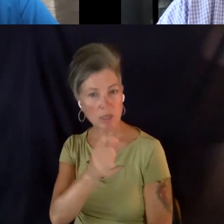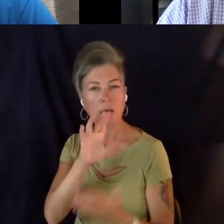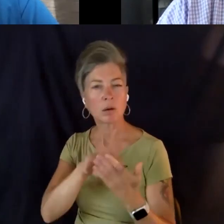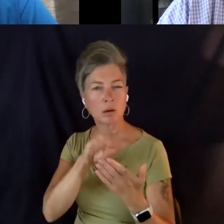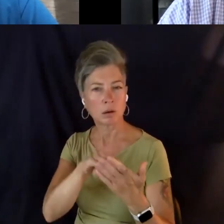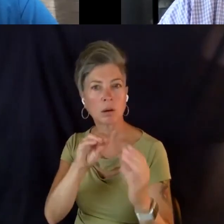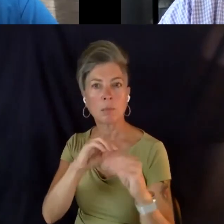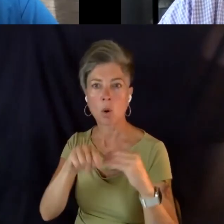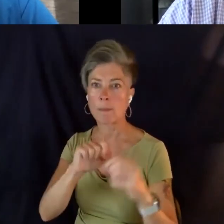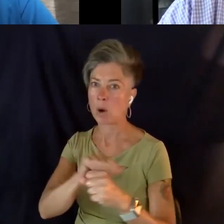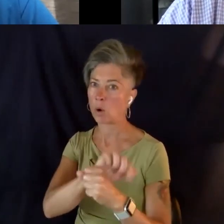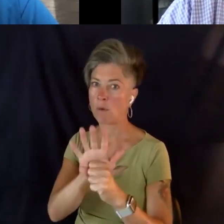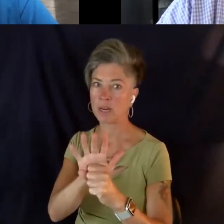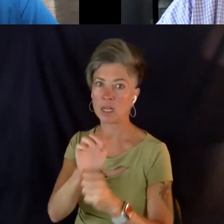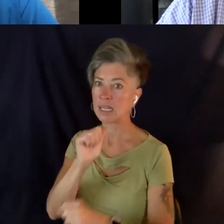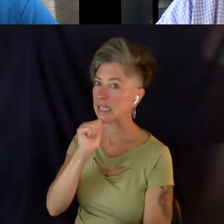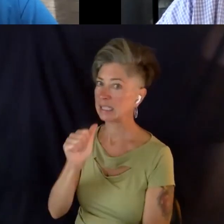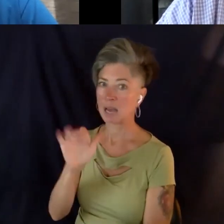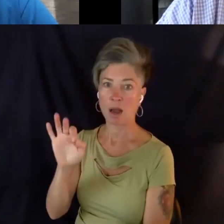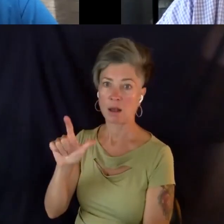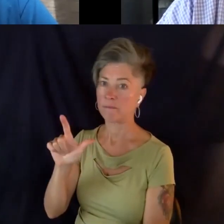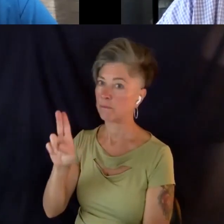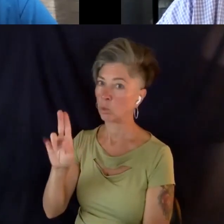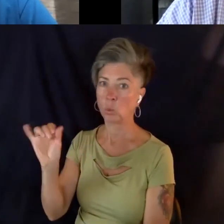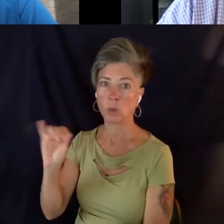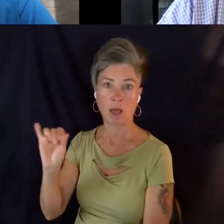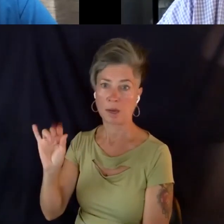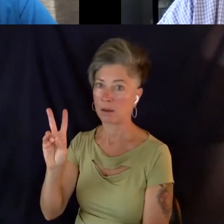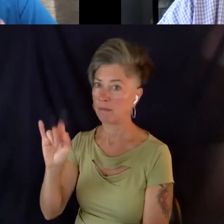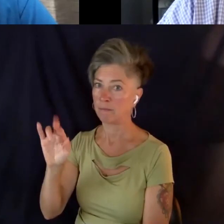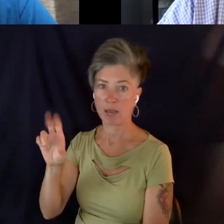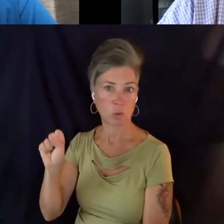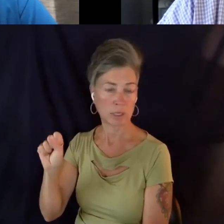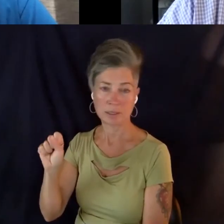that it's not a flu-like virus. That there are these inflammatory processes